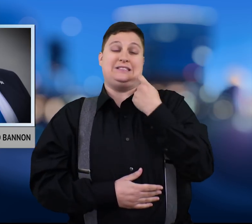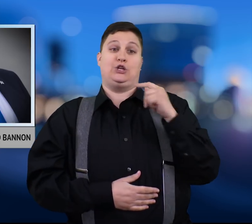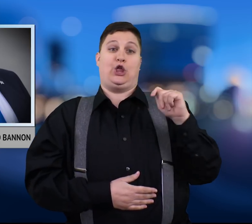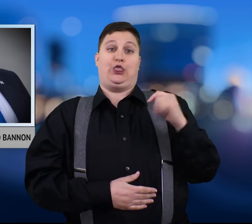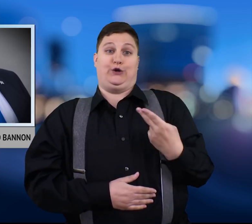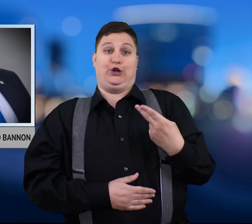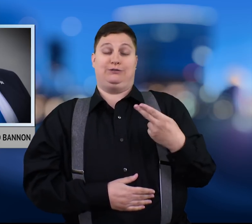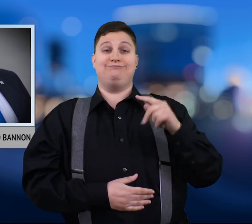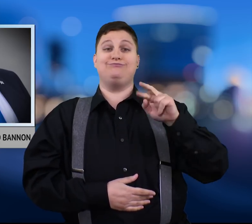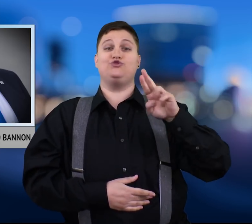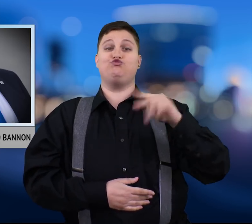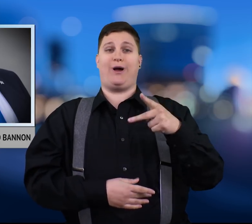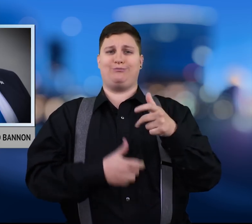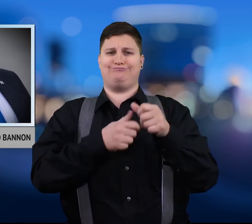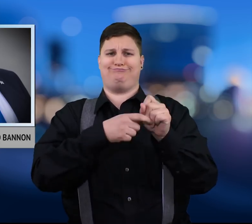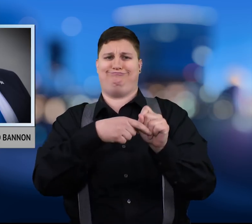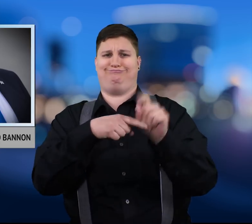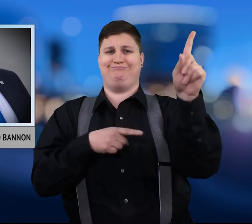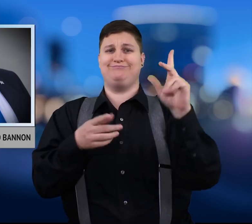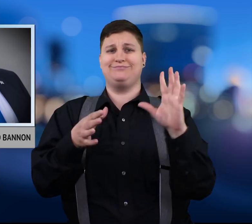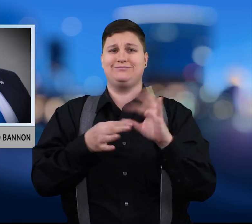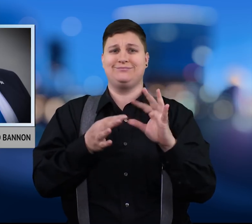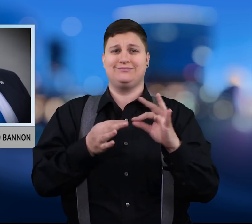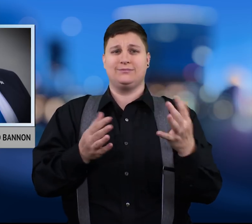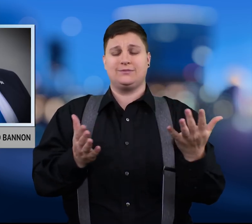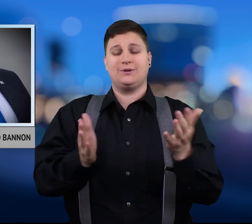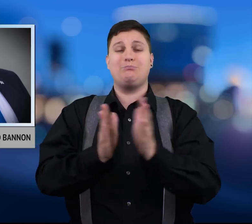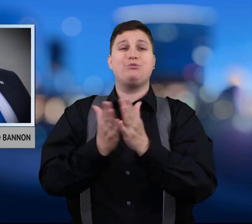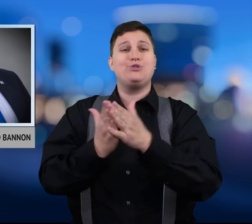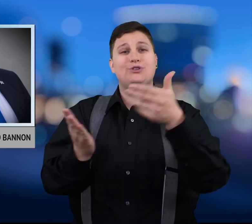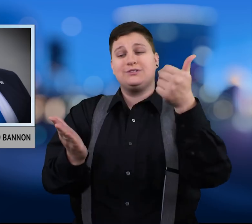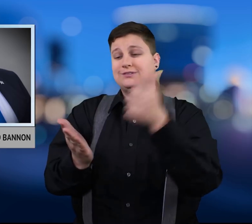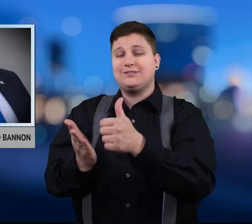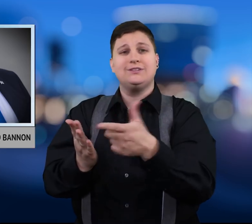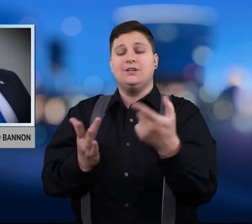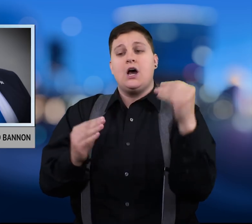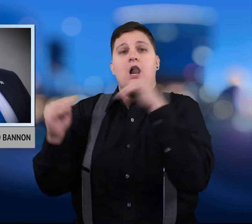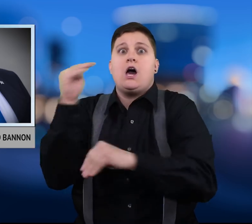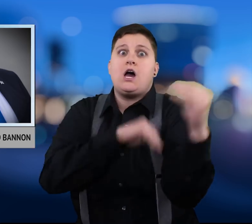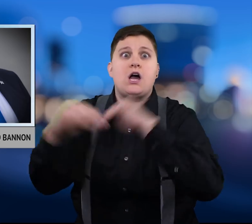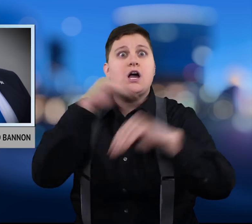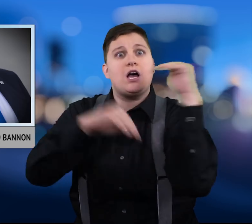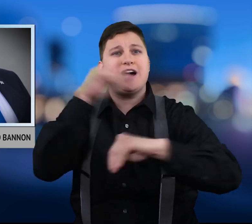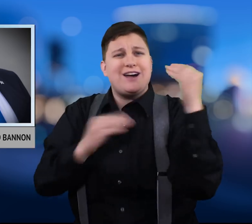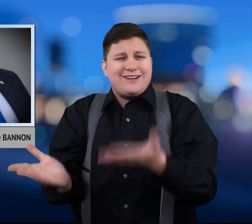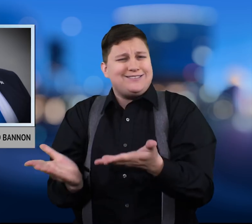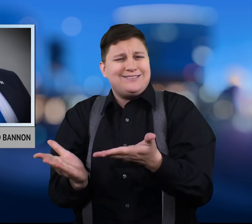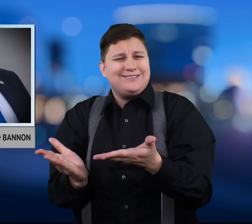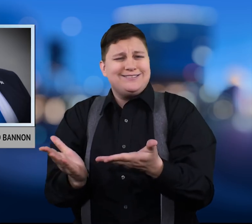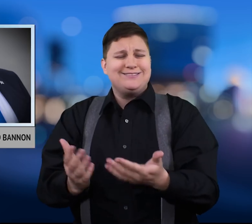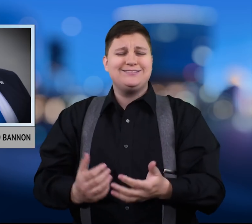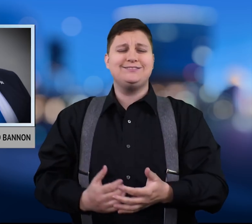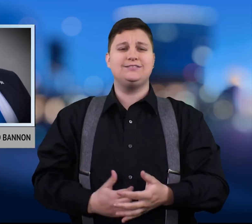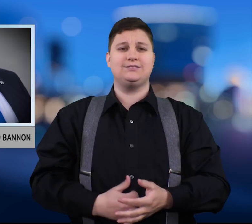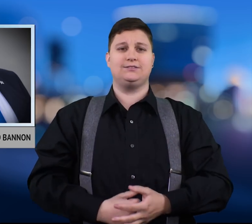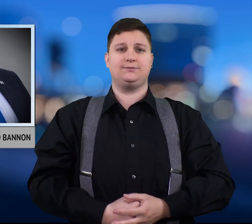In his first tweet on Thursday, Trump said the book was "full of lies."